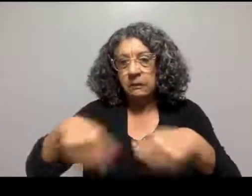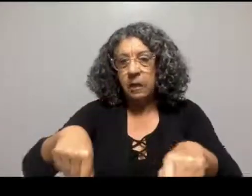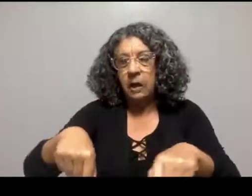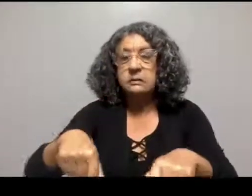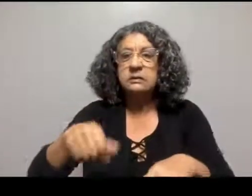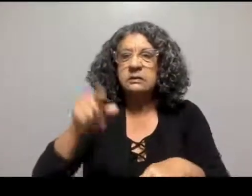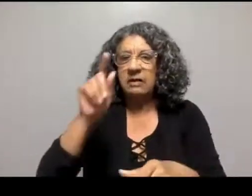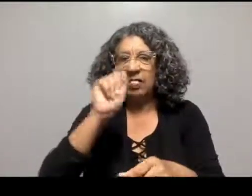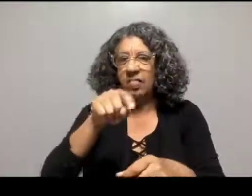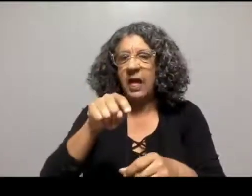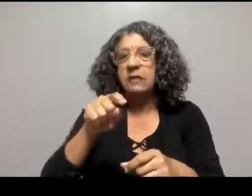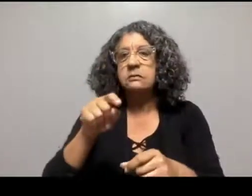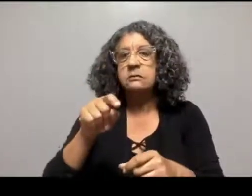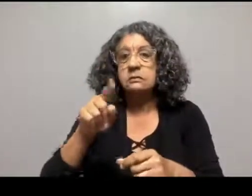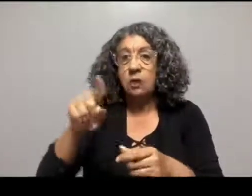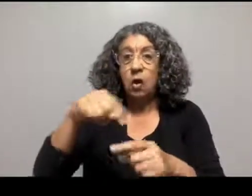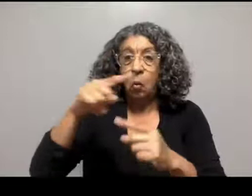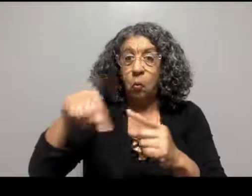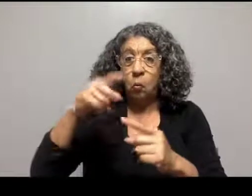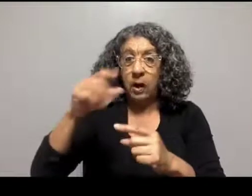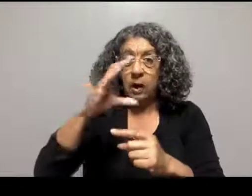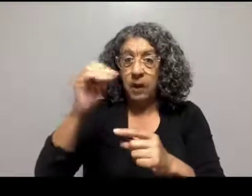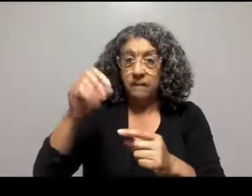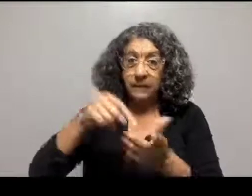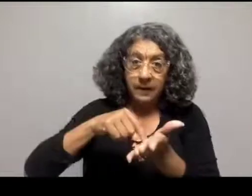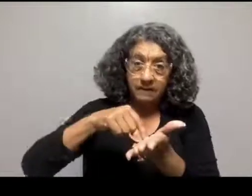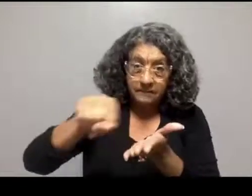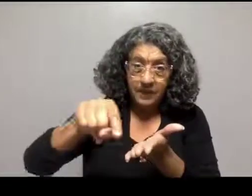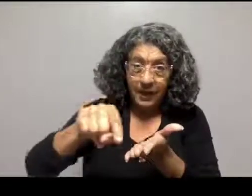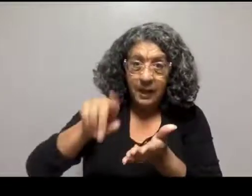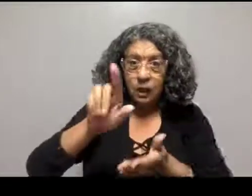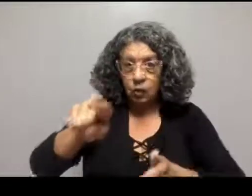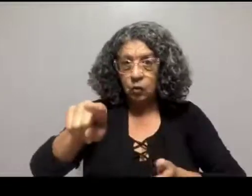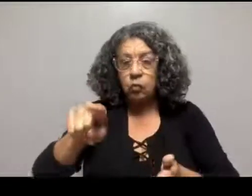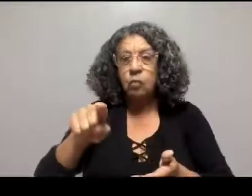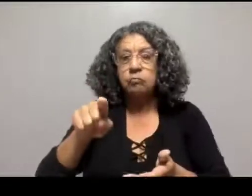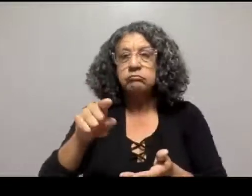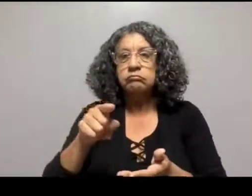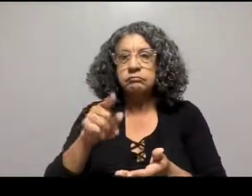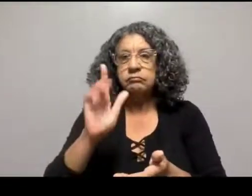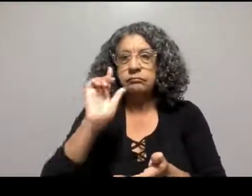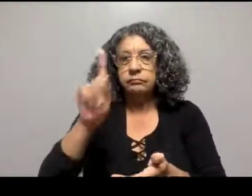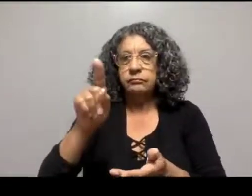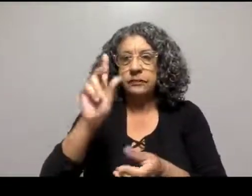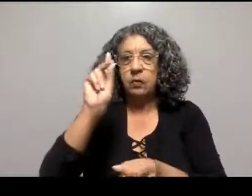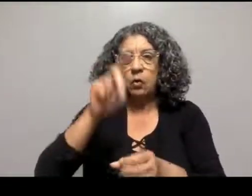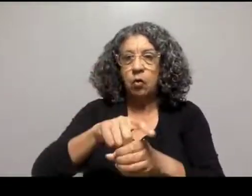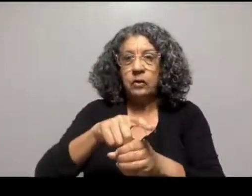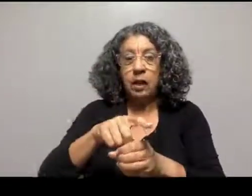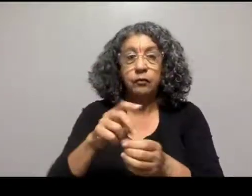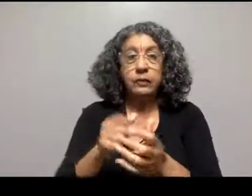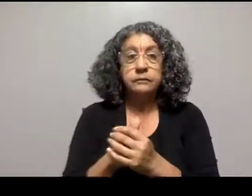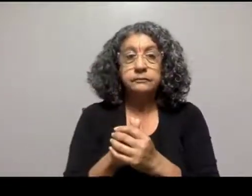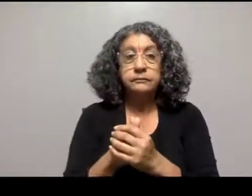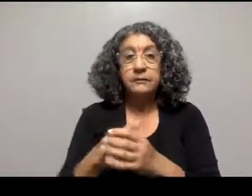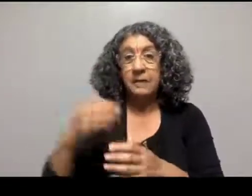Direct deposit is when somebody pays you directly into your account your